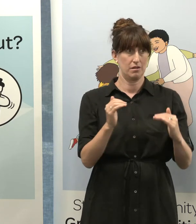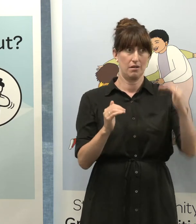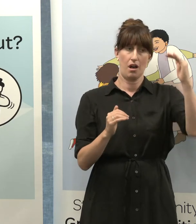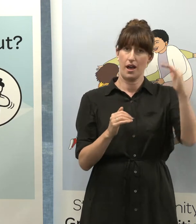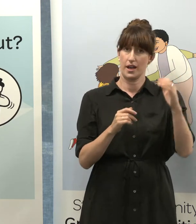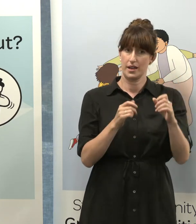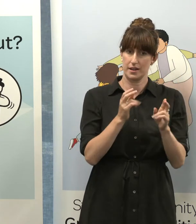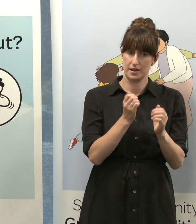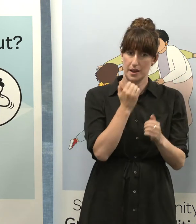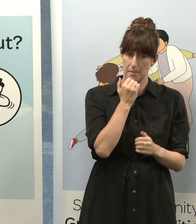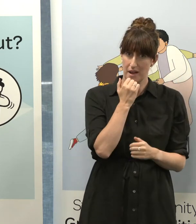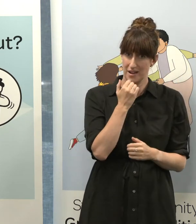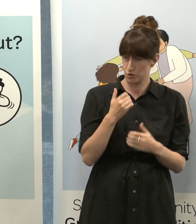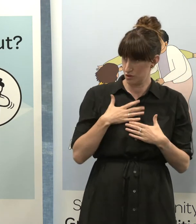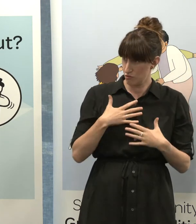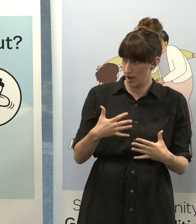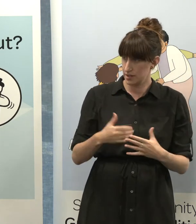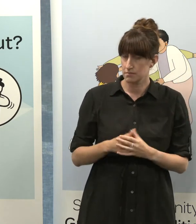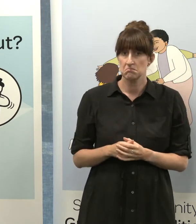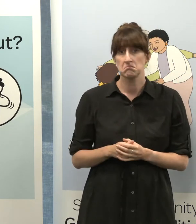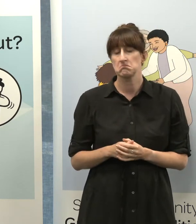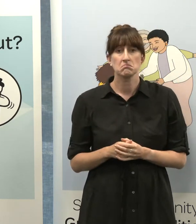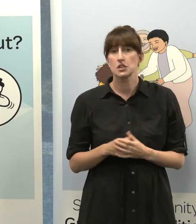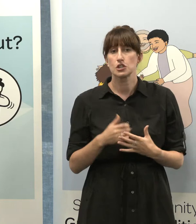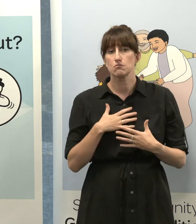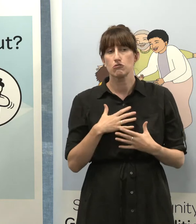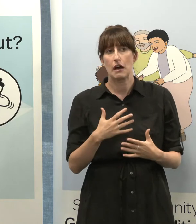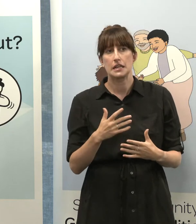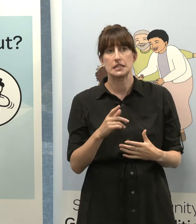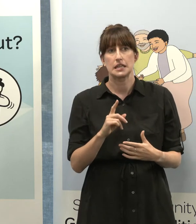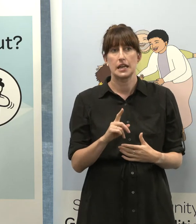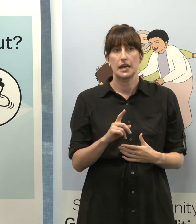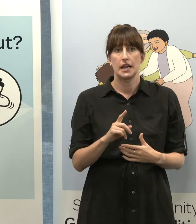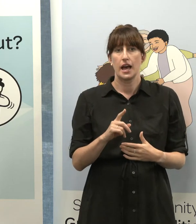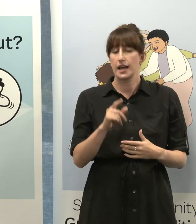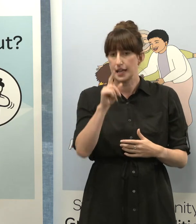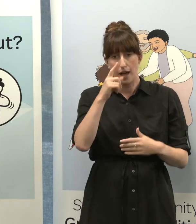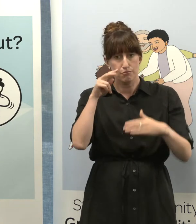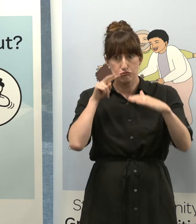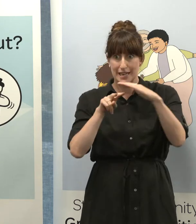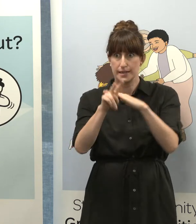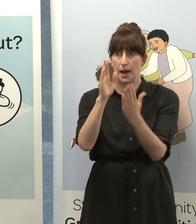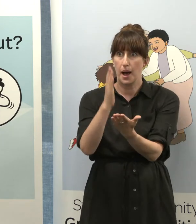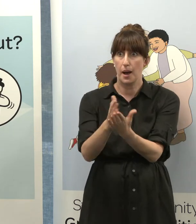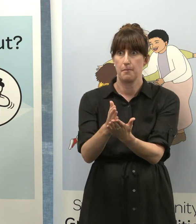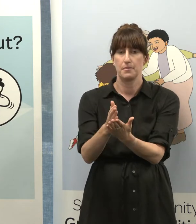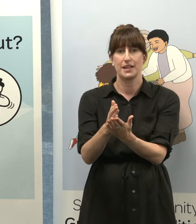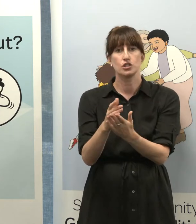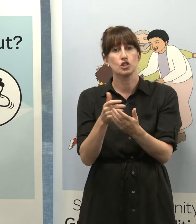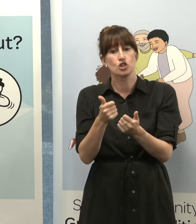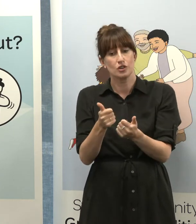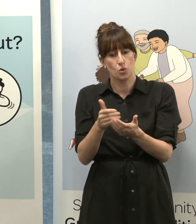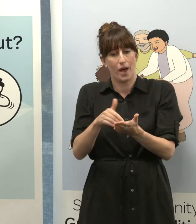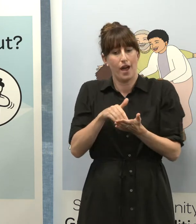water level care for an initial period full stop>> Why settlement higher than what was modelled? Has it taken by surprise? >> Not by surprise,